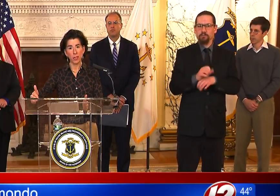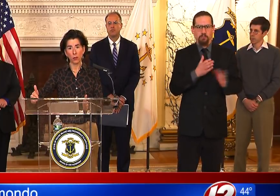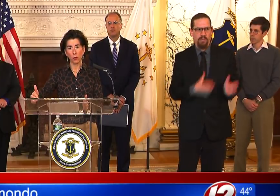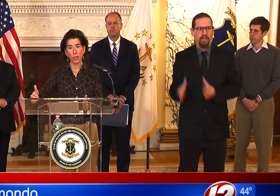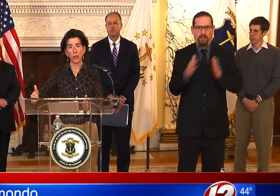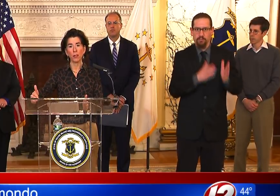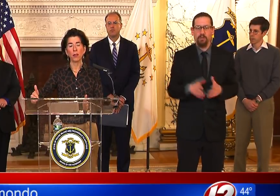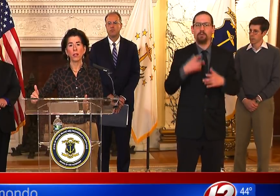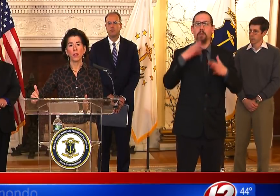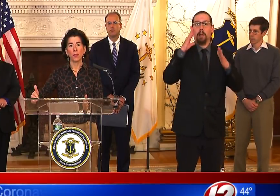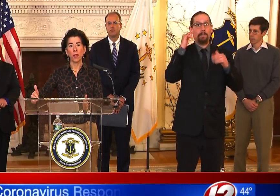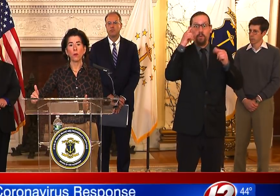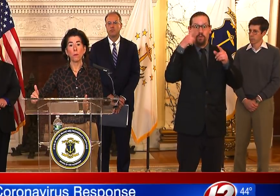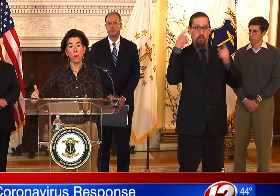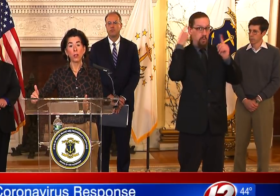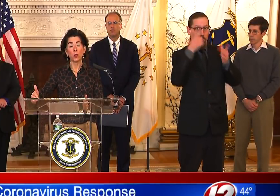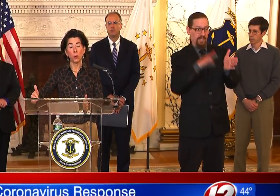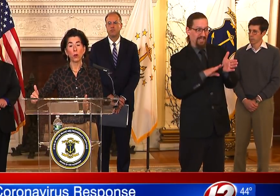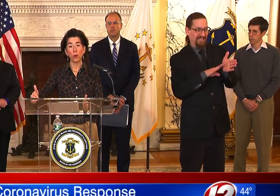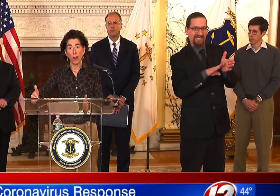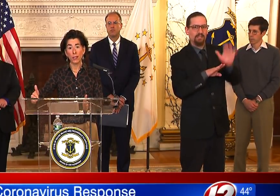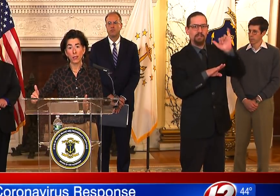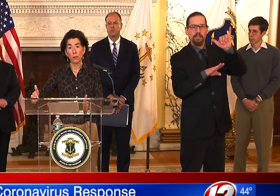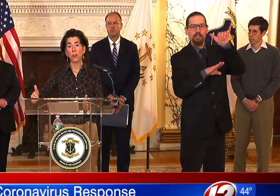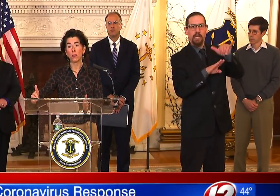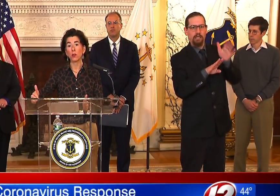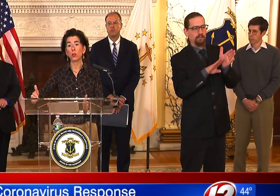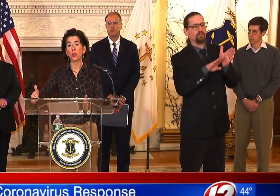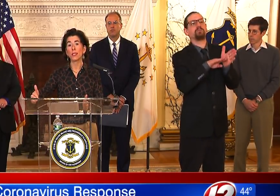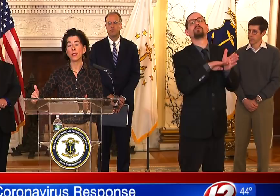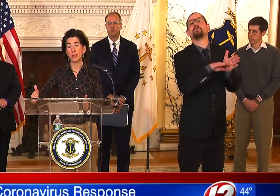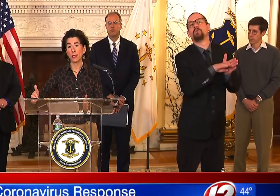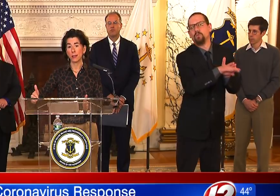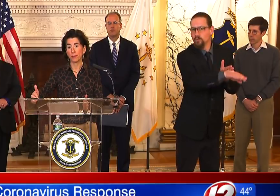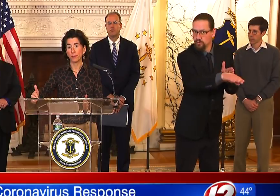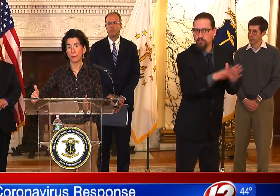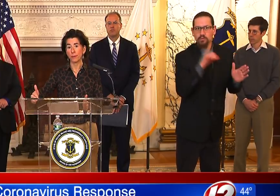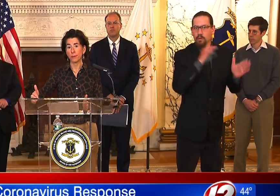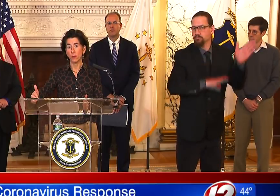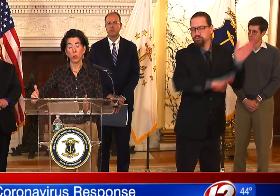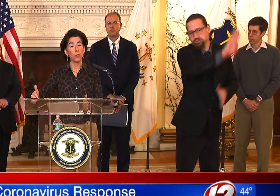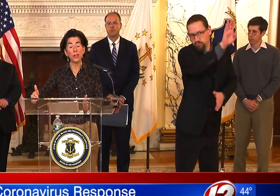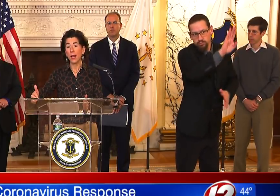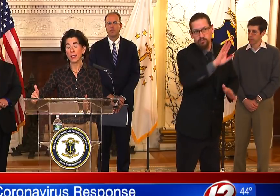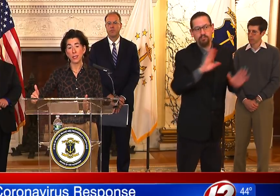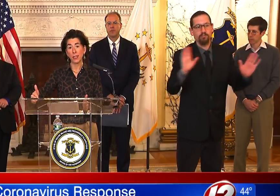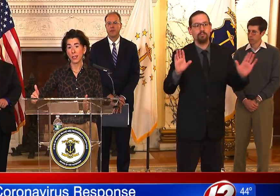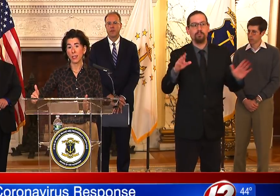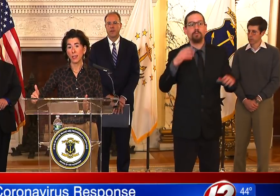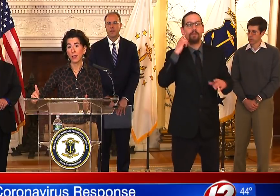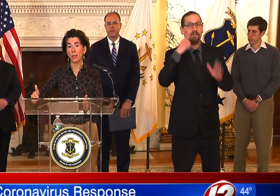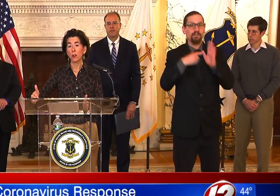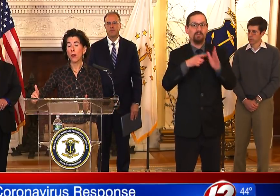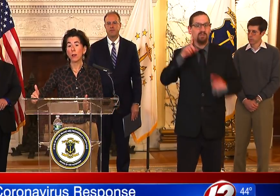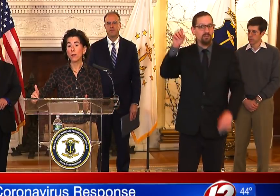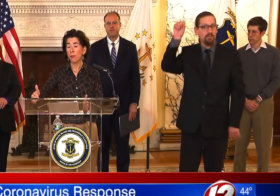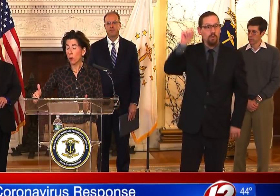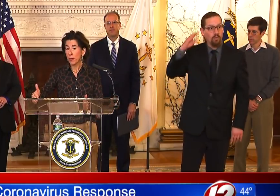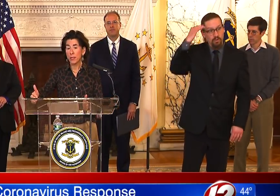COME. SECONDLY, IN SOME OF THOSE COUNTRIES, PARTICULARLY SOUTH